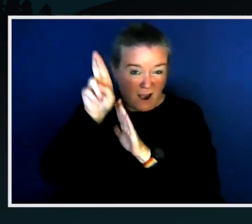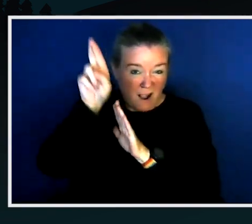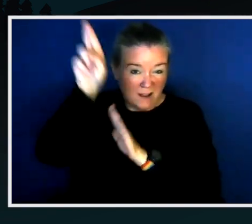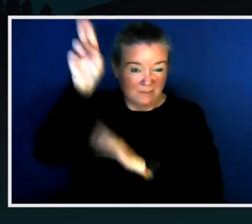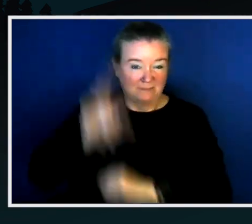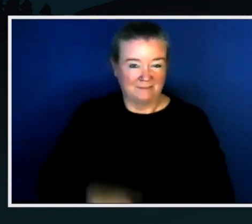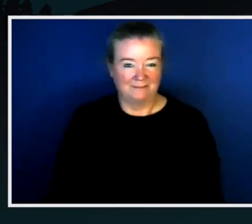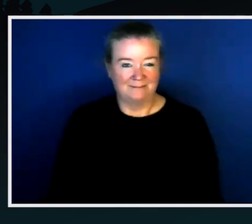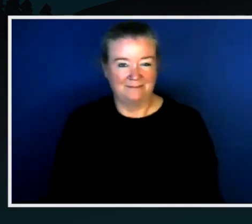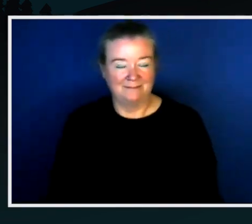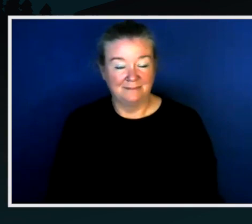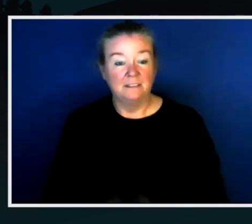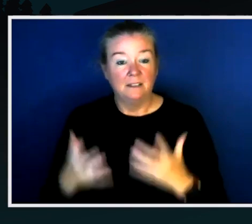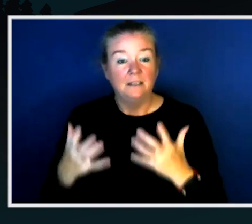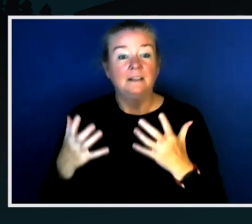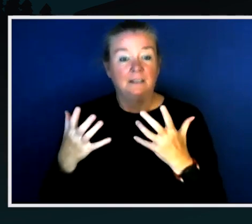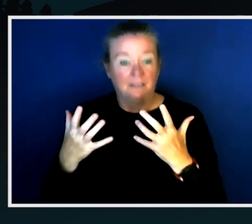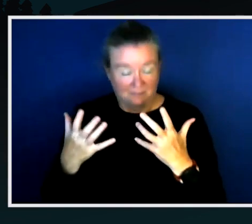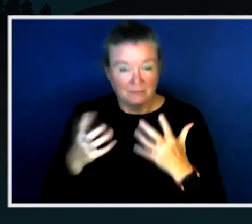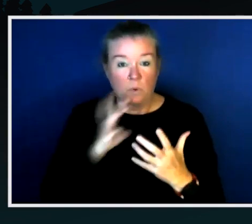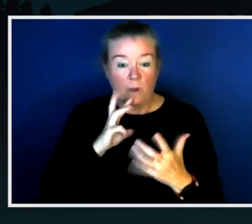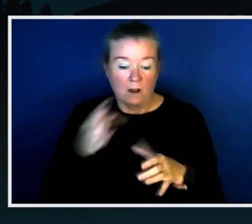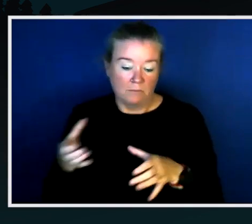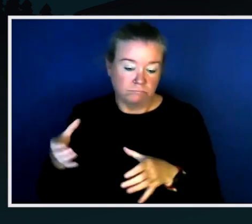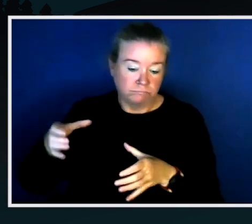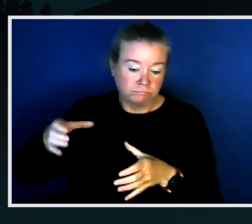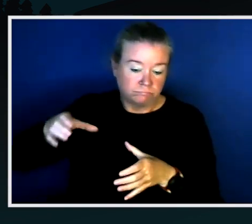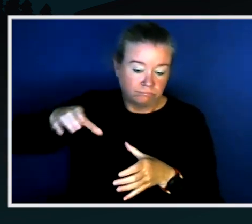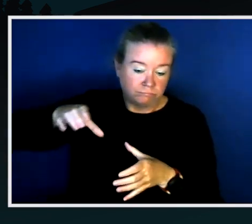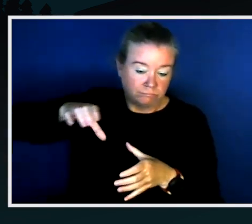A camper pours water into the bottle.